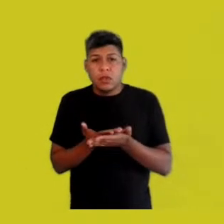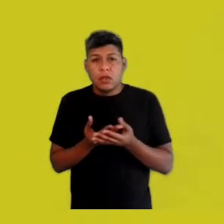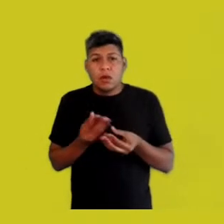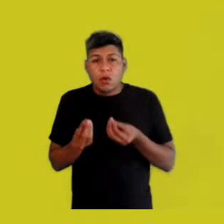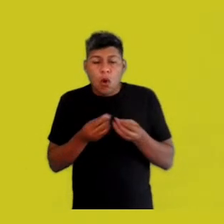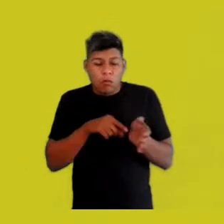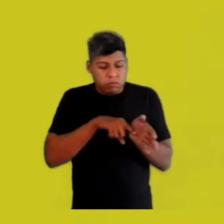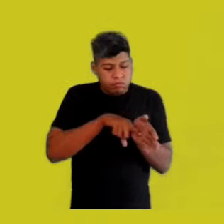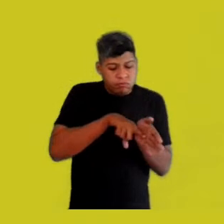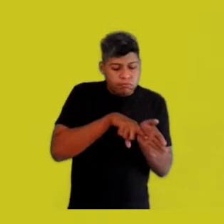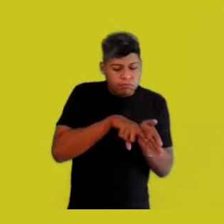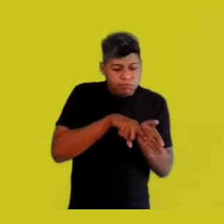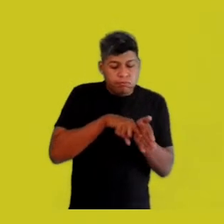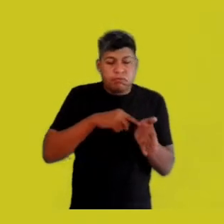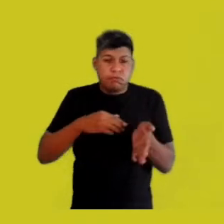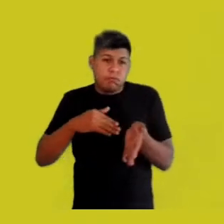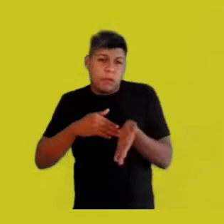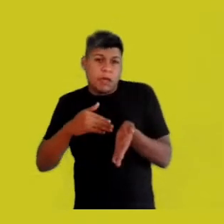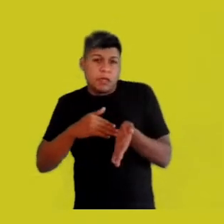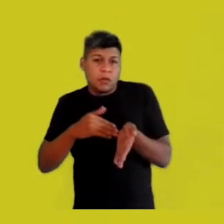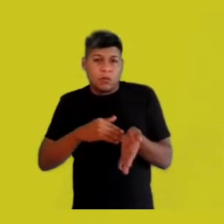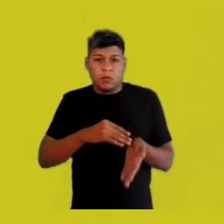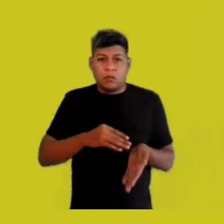the masters, the techniques?